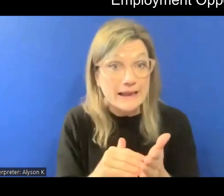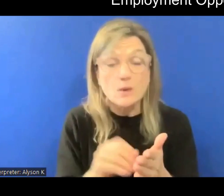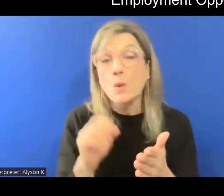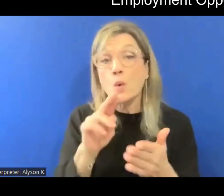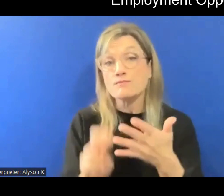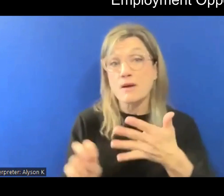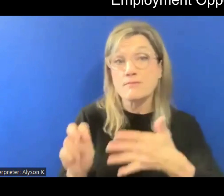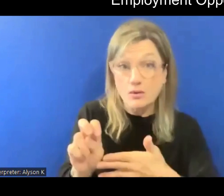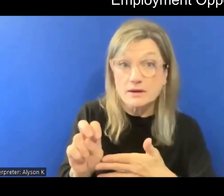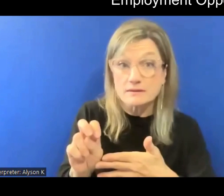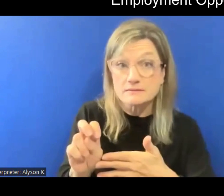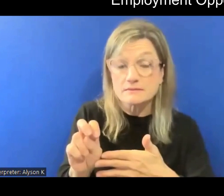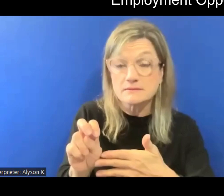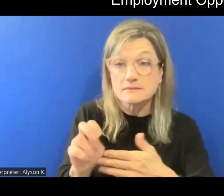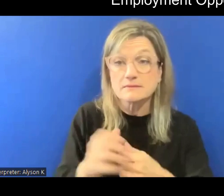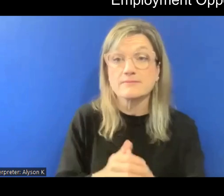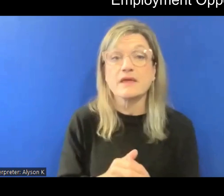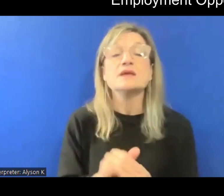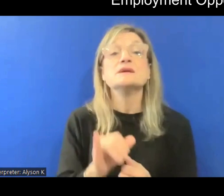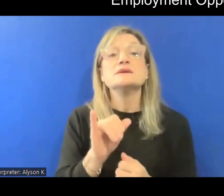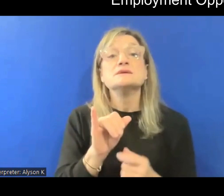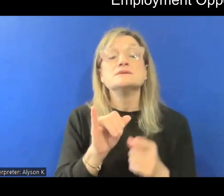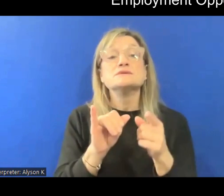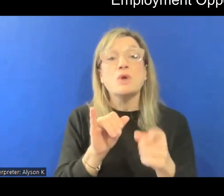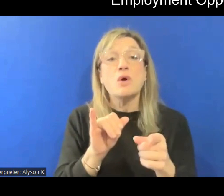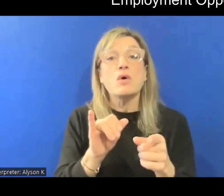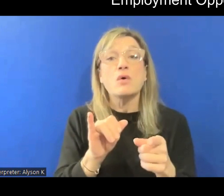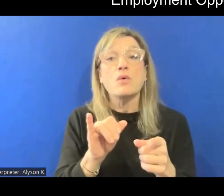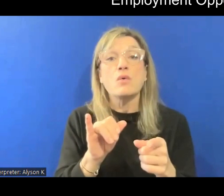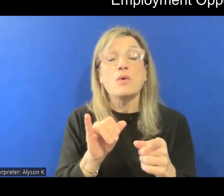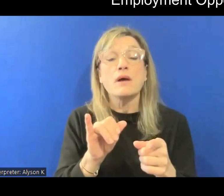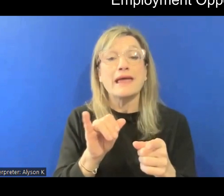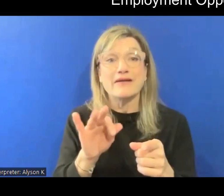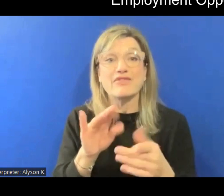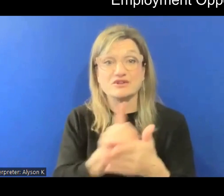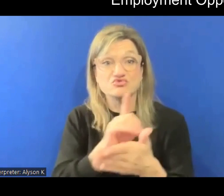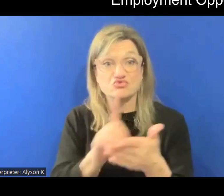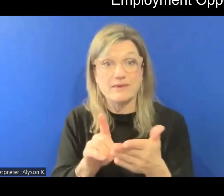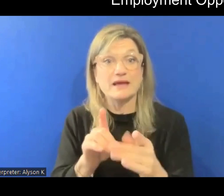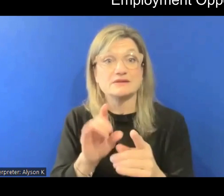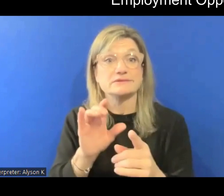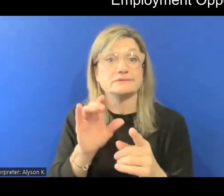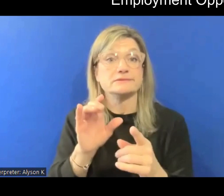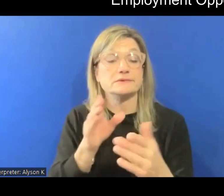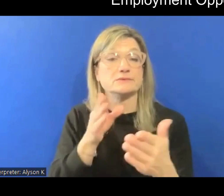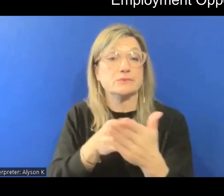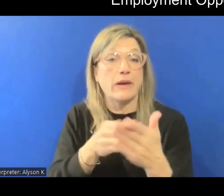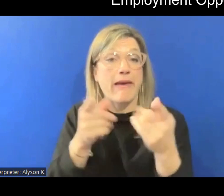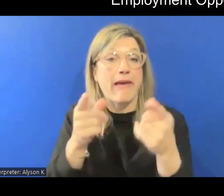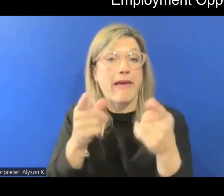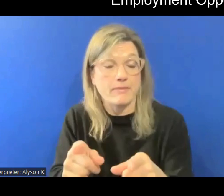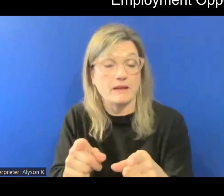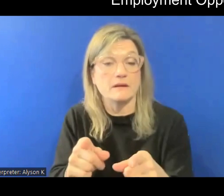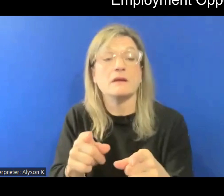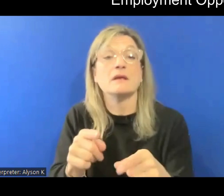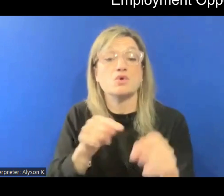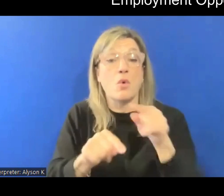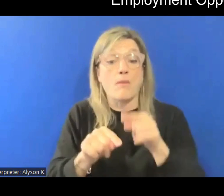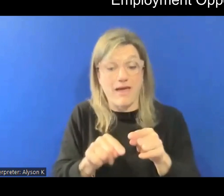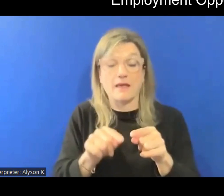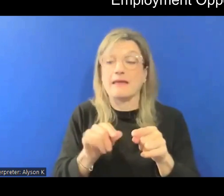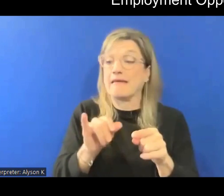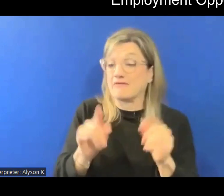in the place where you would have been but for the fact that the discrimination had occurred.